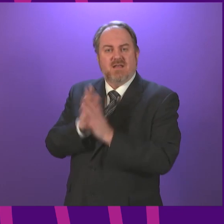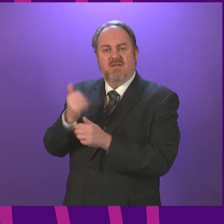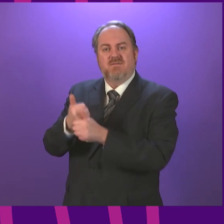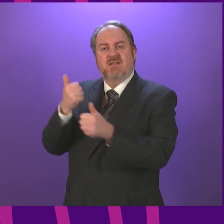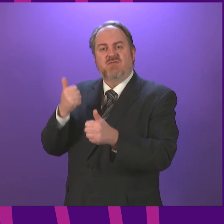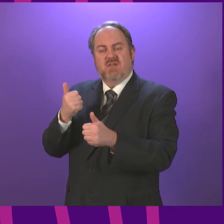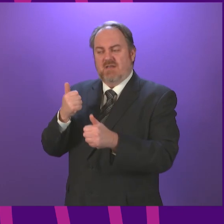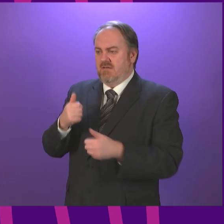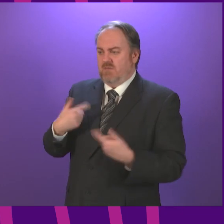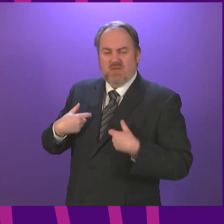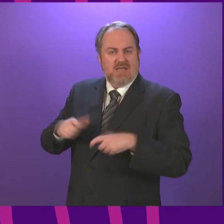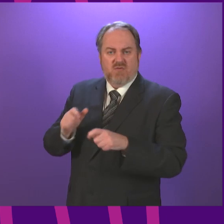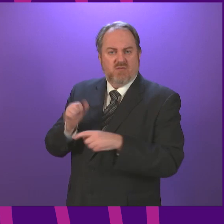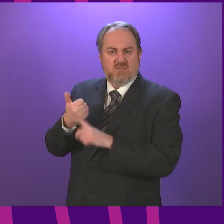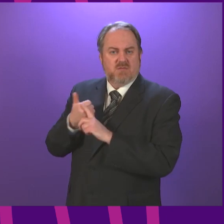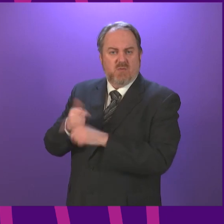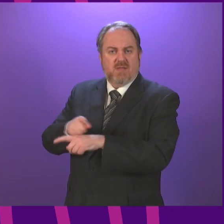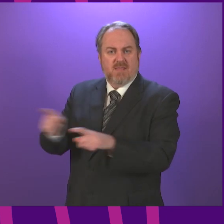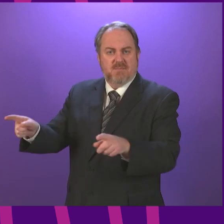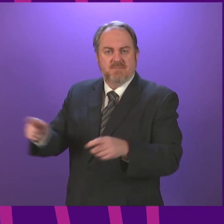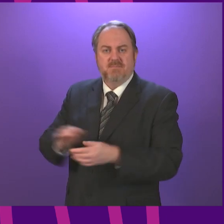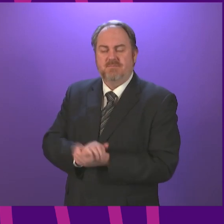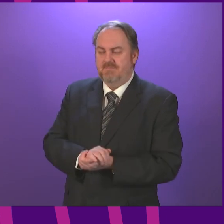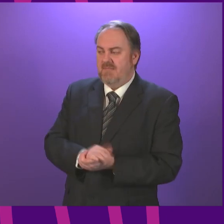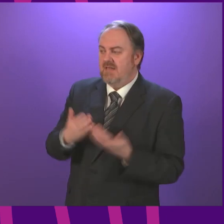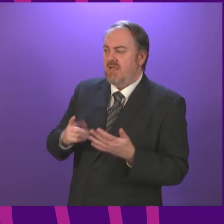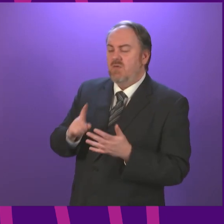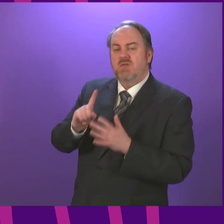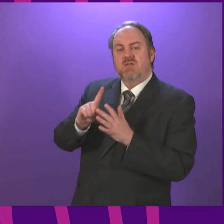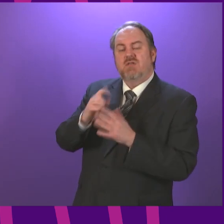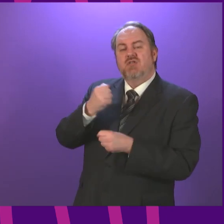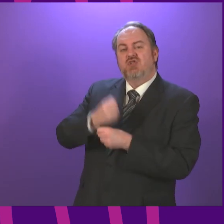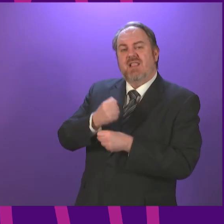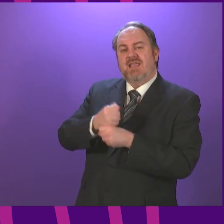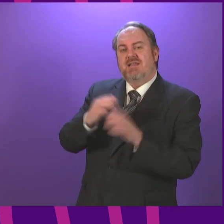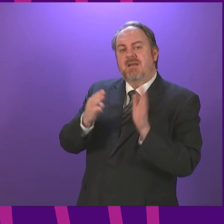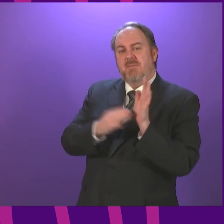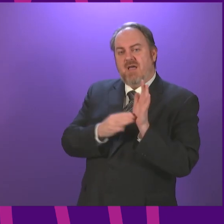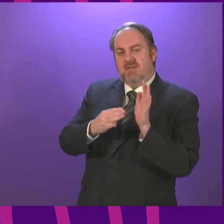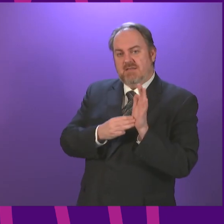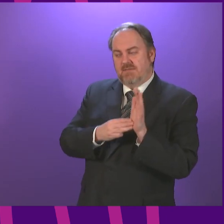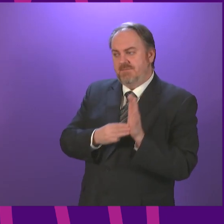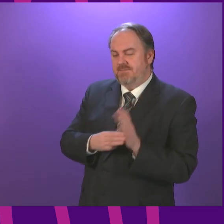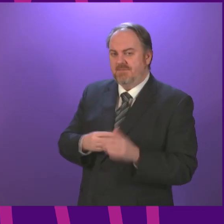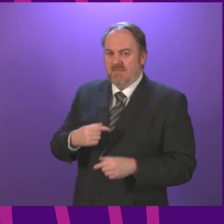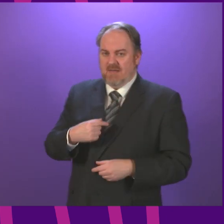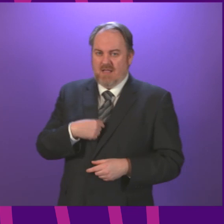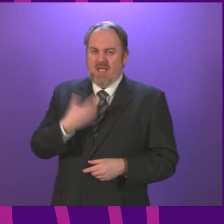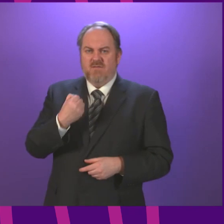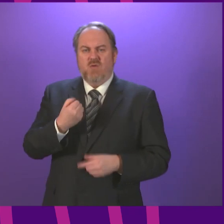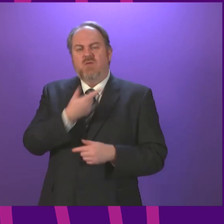Gillian Martin (Aberdeenshire East) (SNP): I have a great many pig farmers in my constituency,